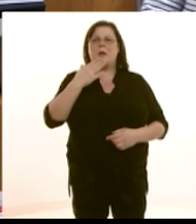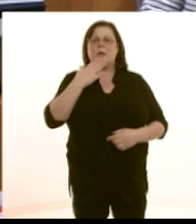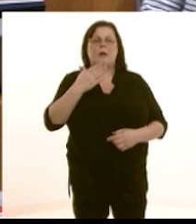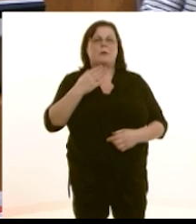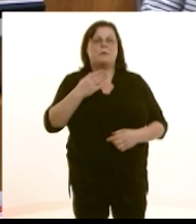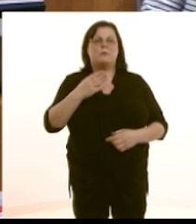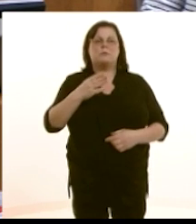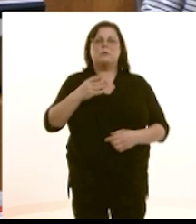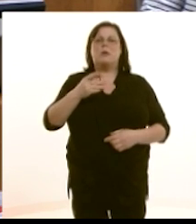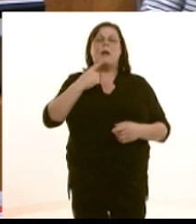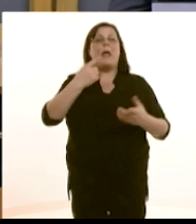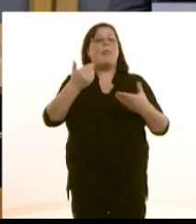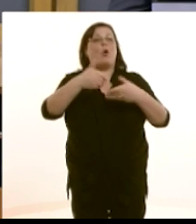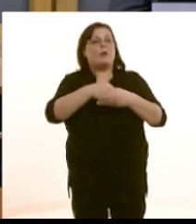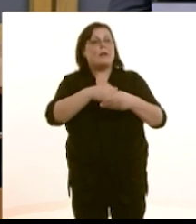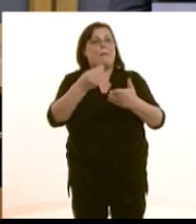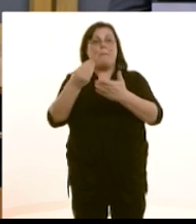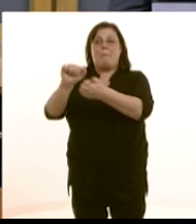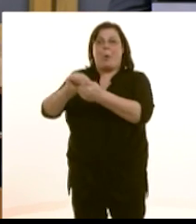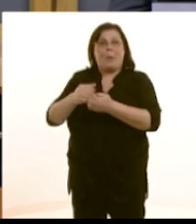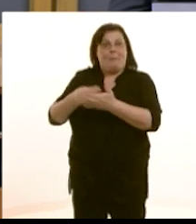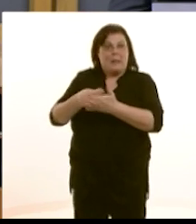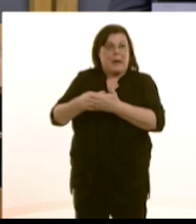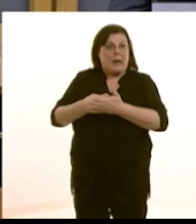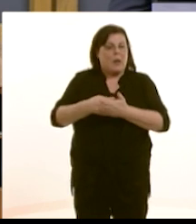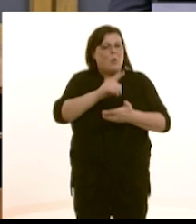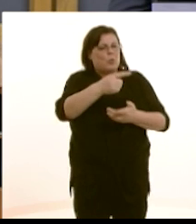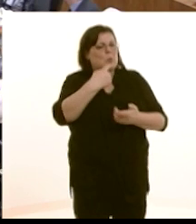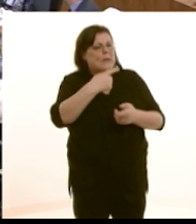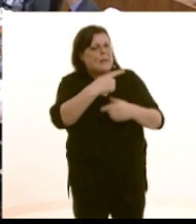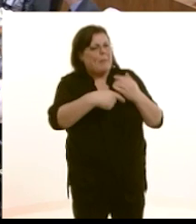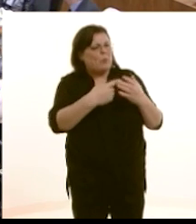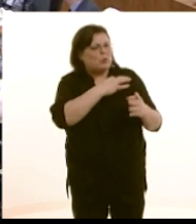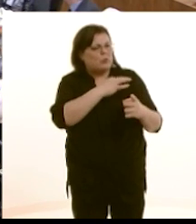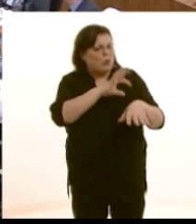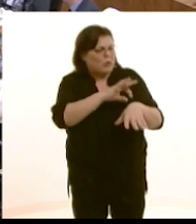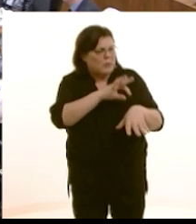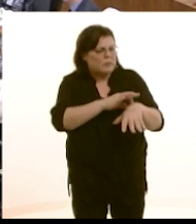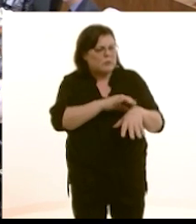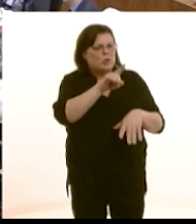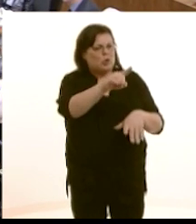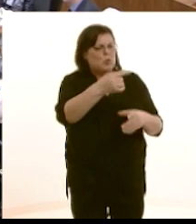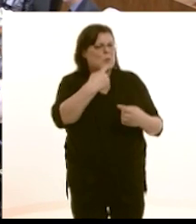Carwyn Jones: Now, in the context of that, I turn to the issue of what you said about doctors. You sayó[Interruption.] Well, either you want to listenó